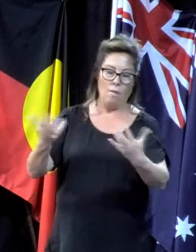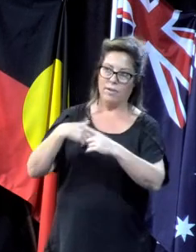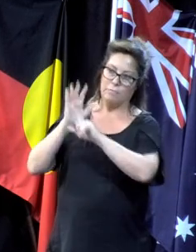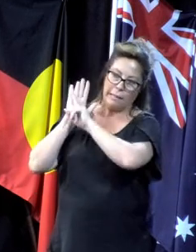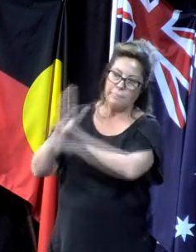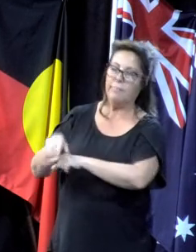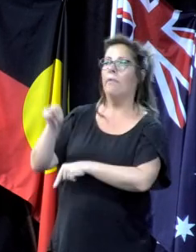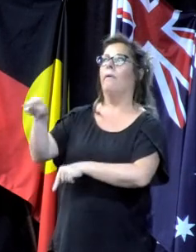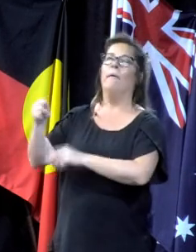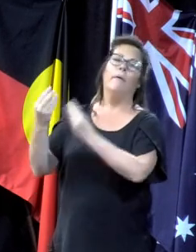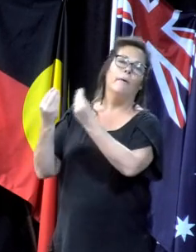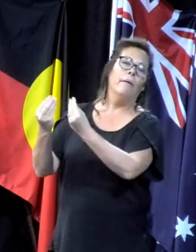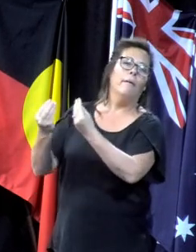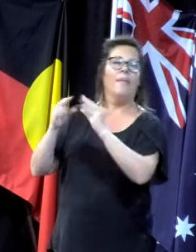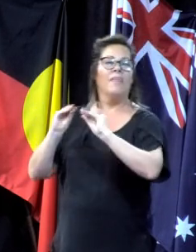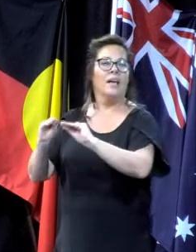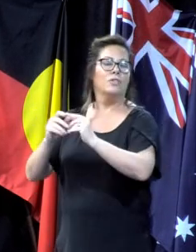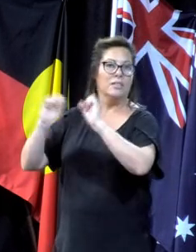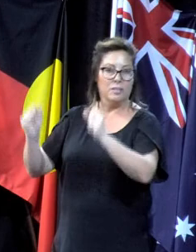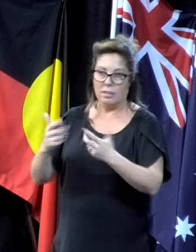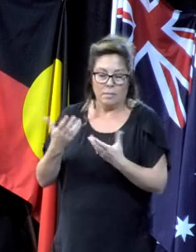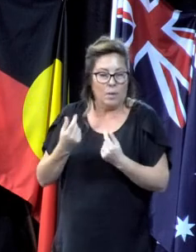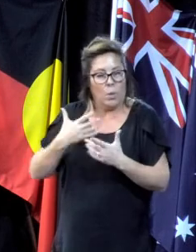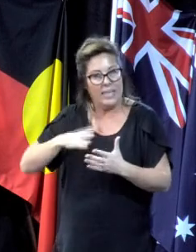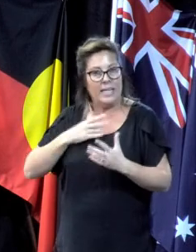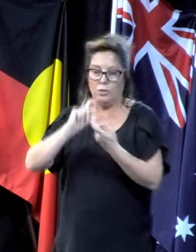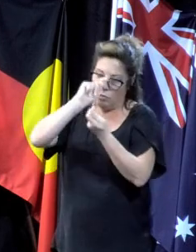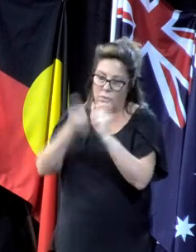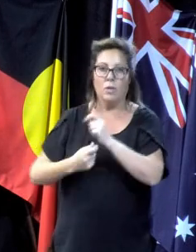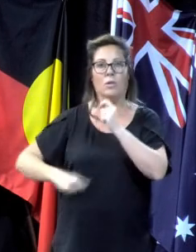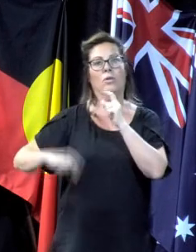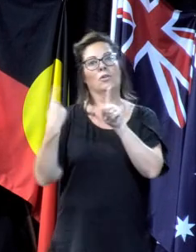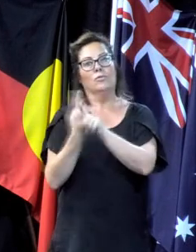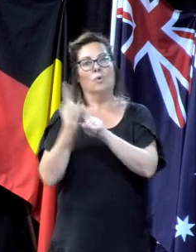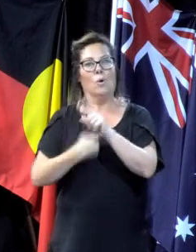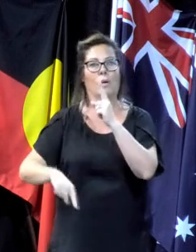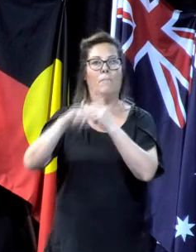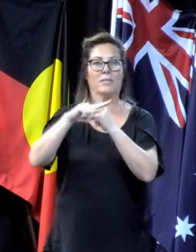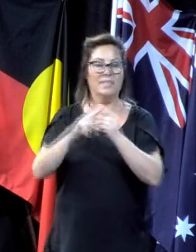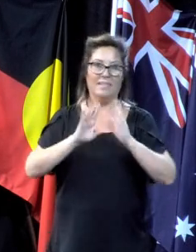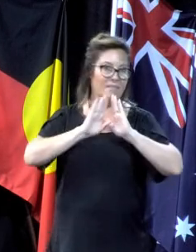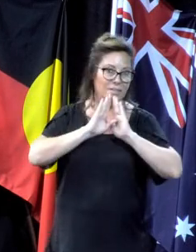There’s some wonderful stories happening right across Australia. We have fantastic kids. There’s plenty of success stories.